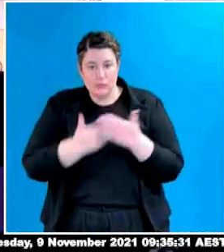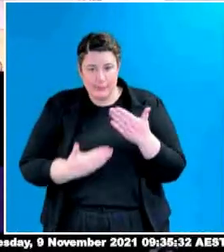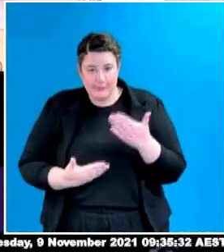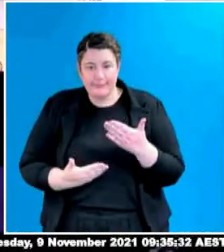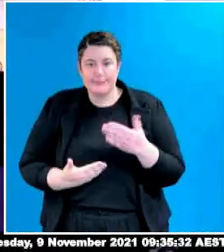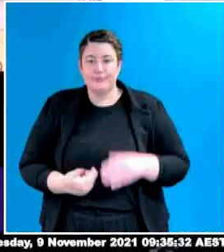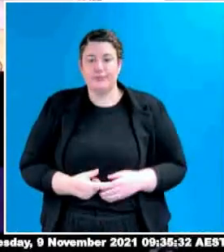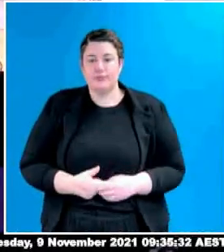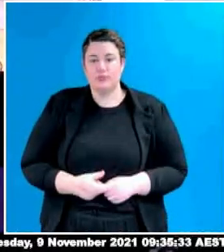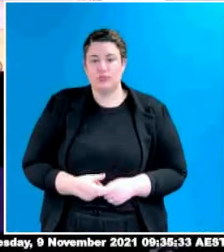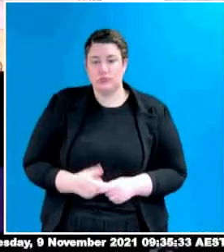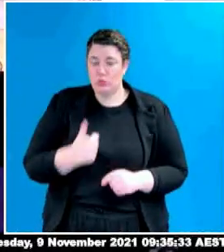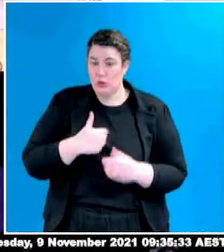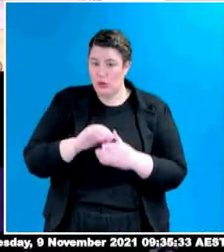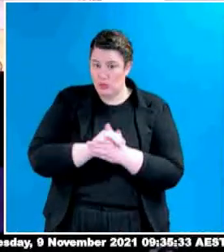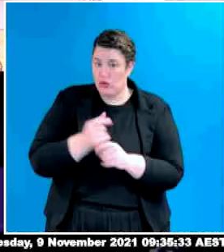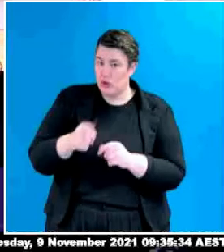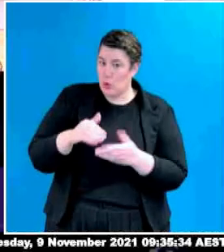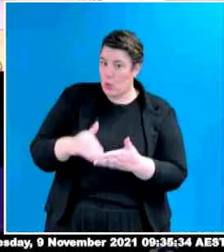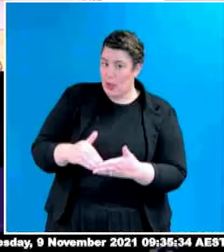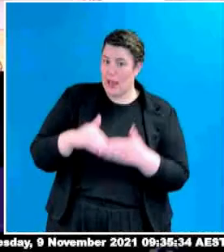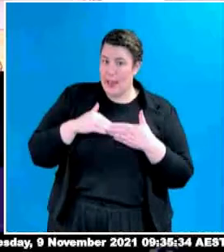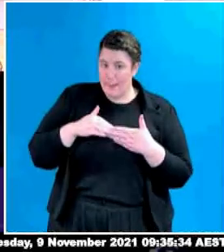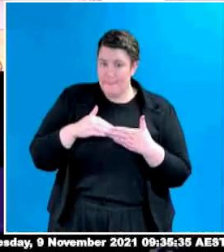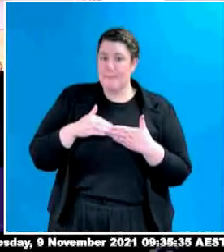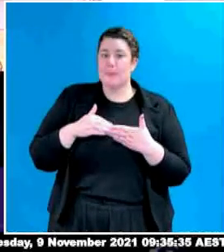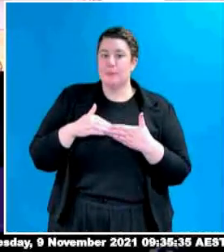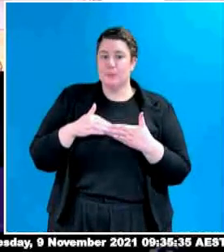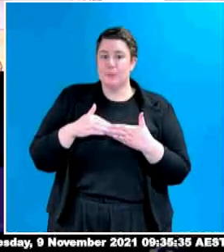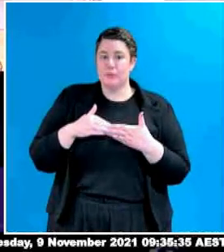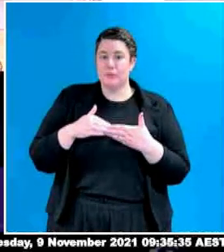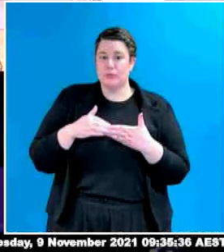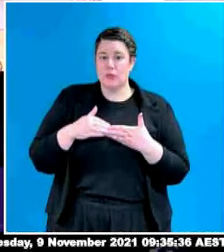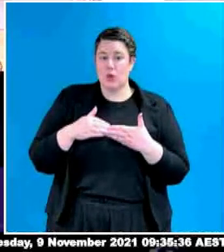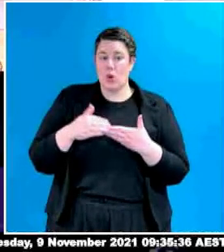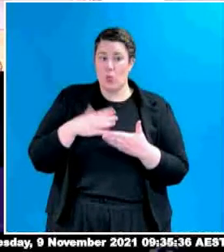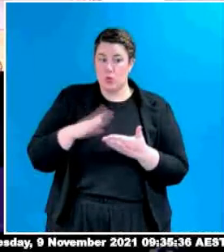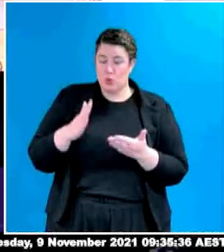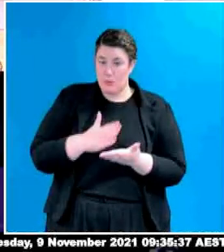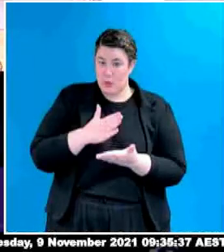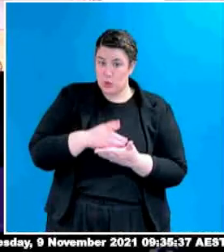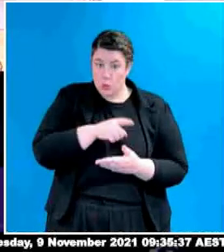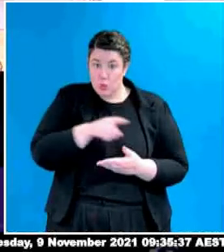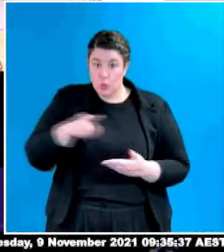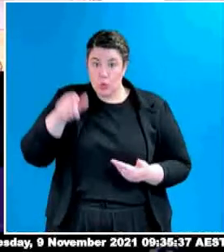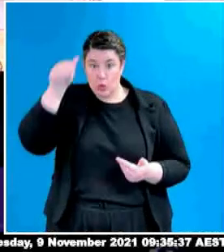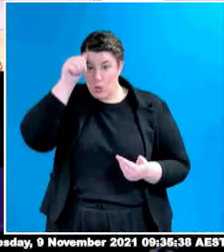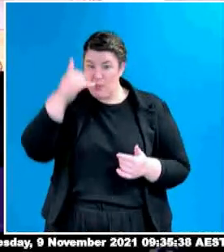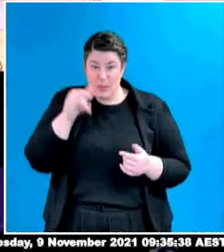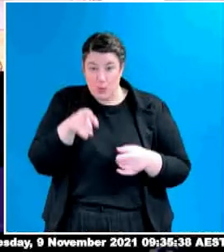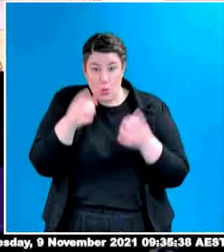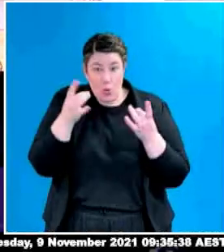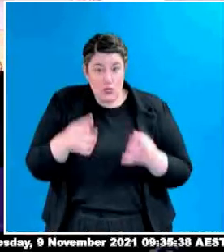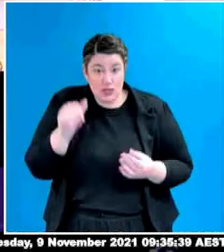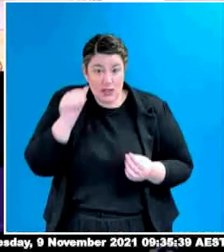We appreciate your assistance to the Royal Commission. Just so you are aware --- and you may already be aware --- the three